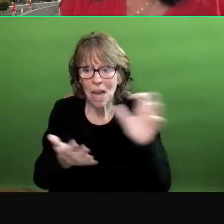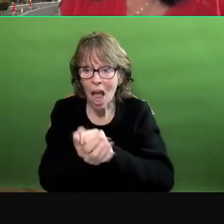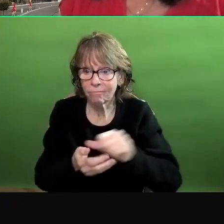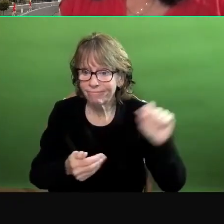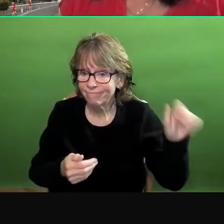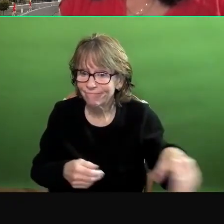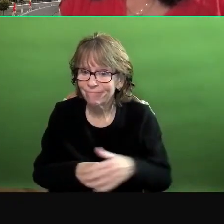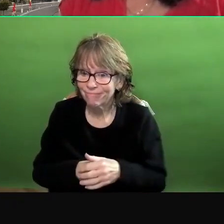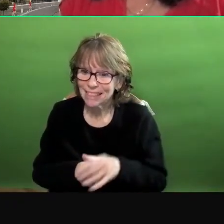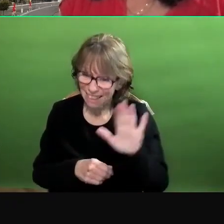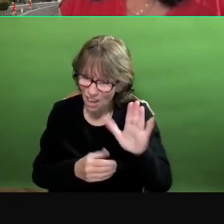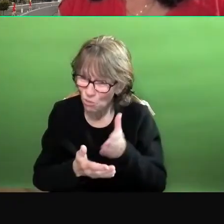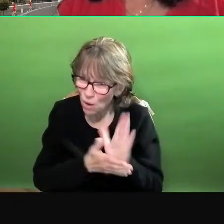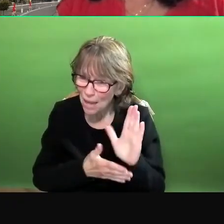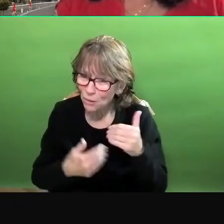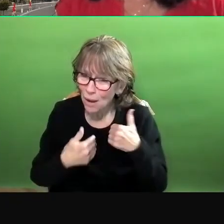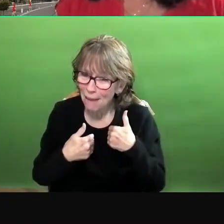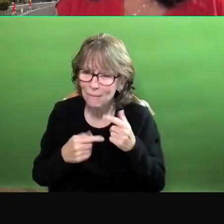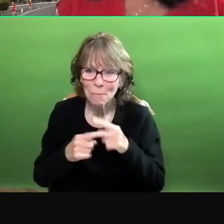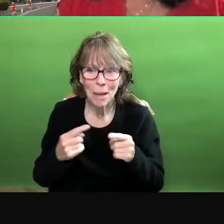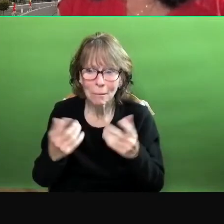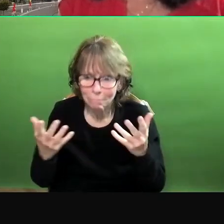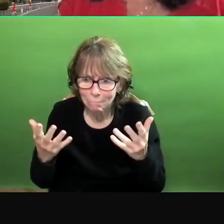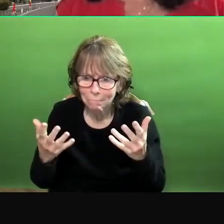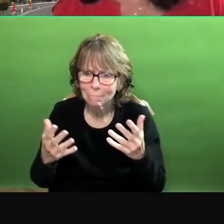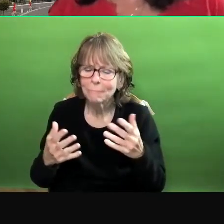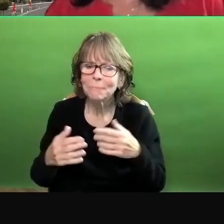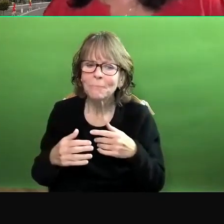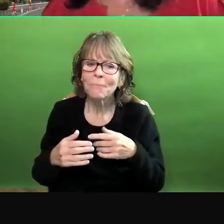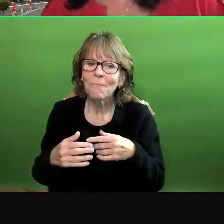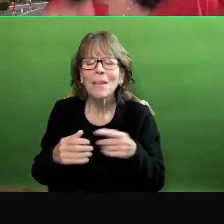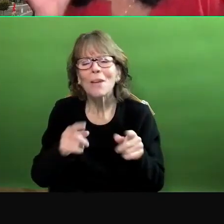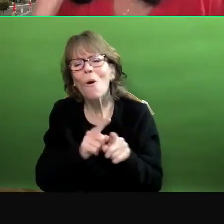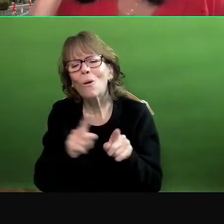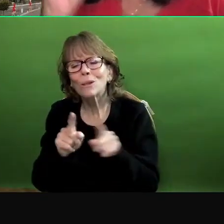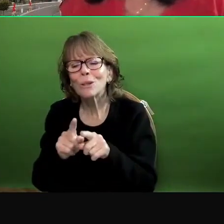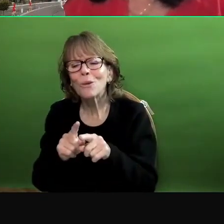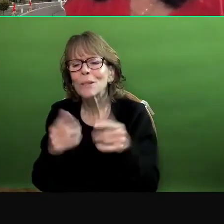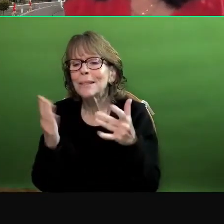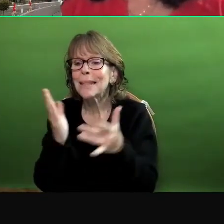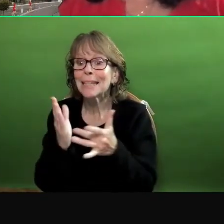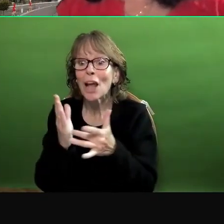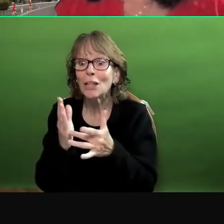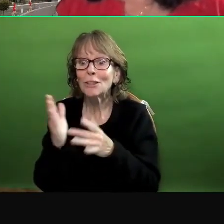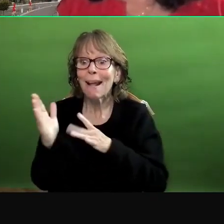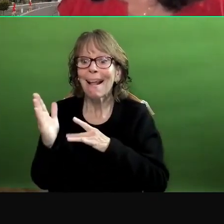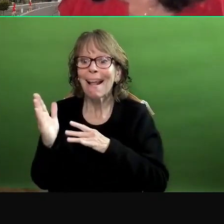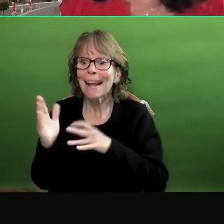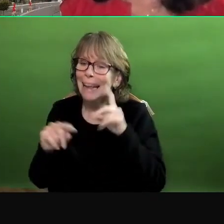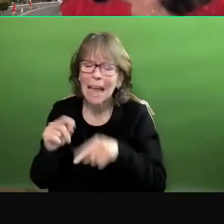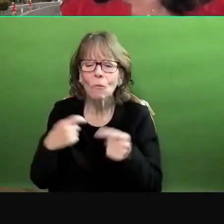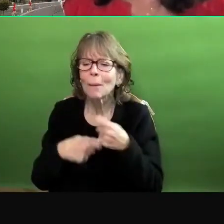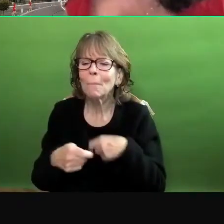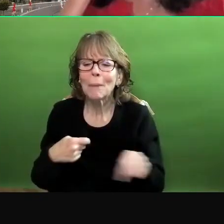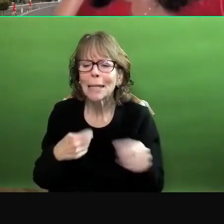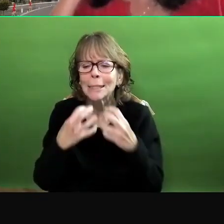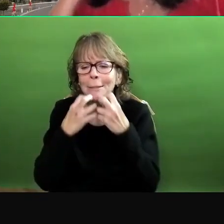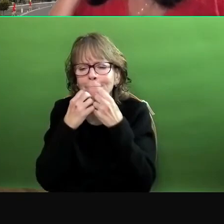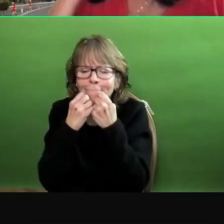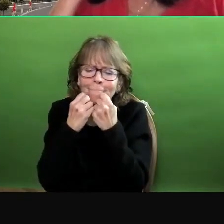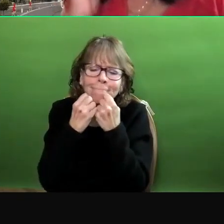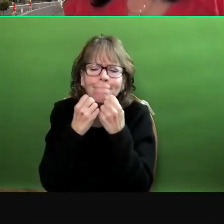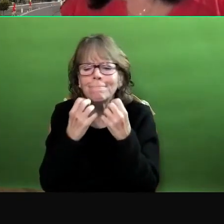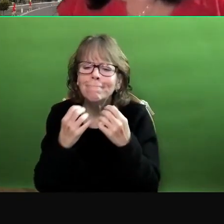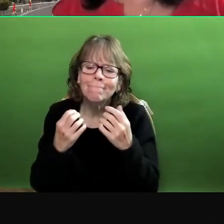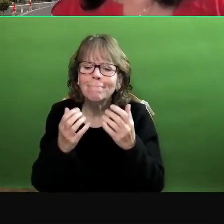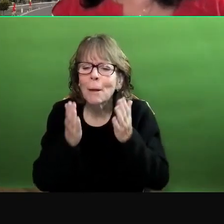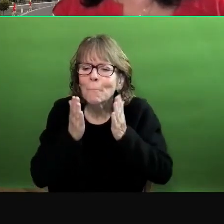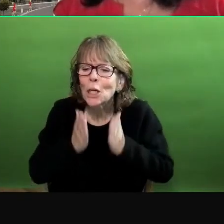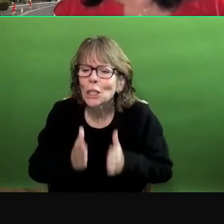not a substitute for the human companionship. That can be so built into both paid and unpaid